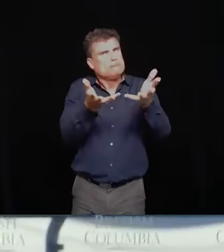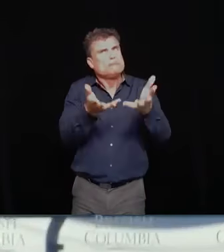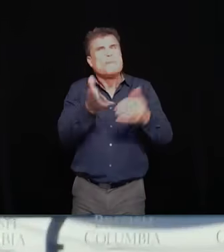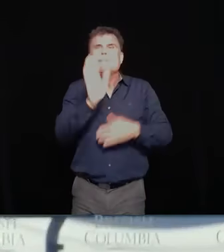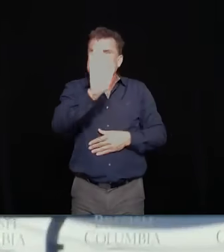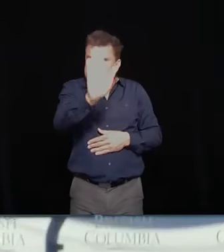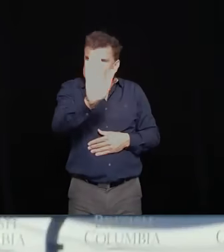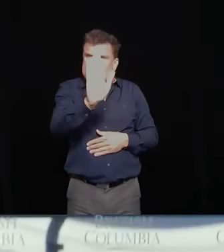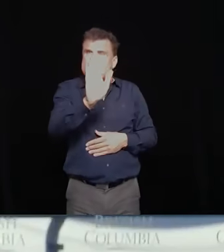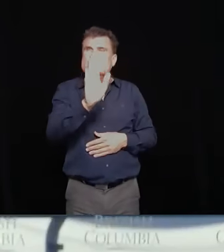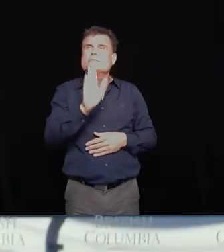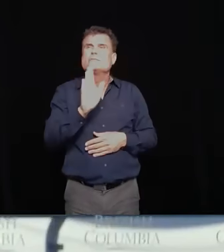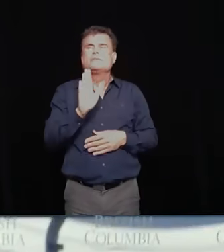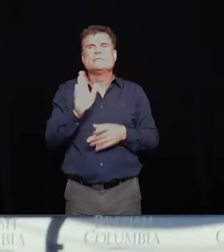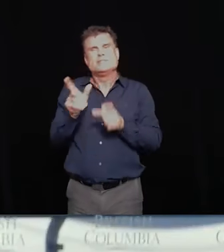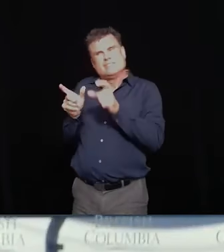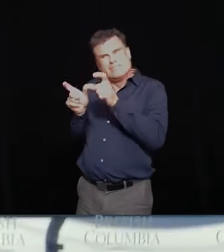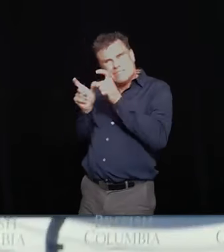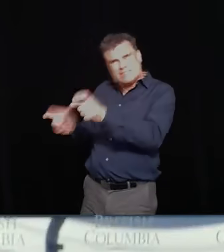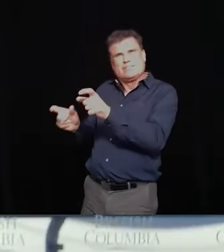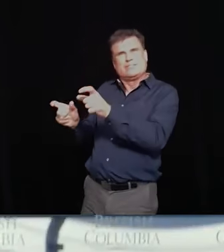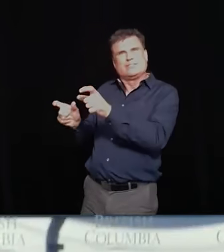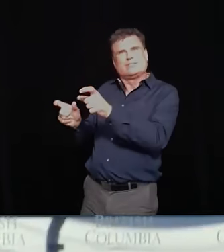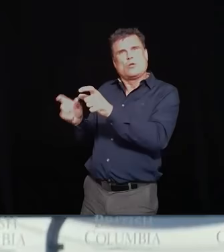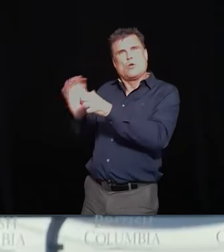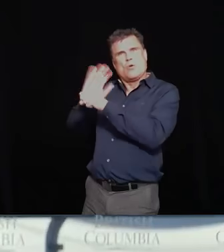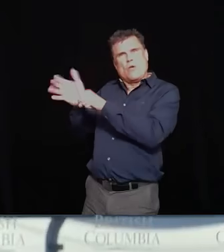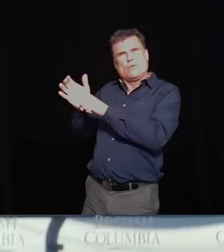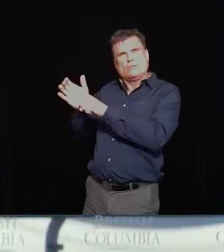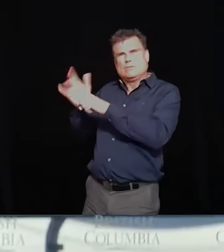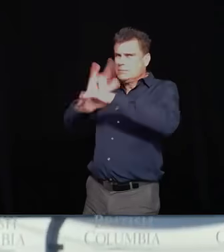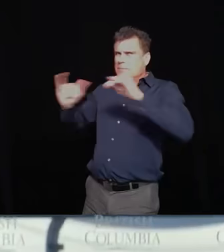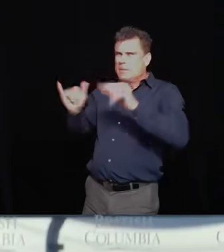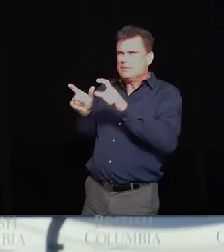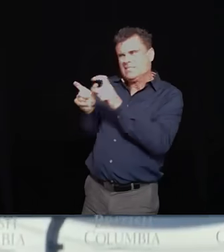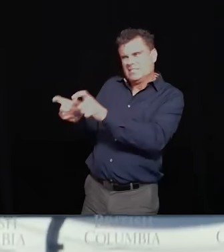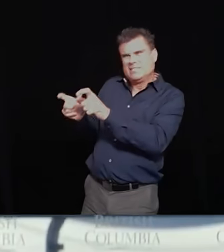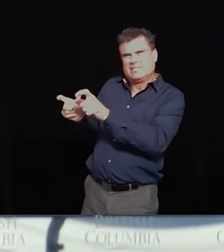in individual school we have a lot of school policies